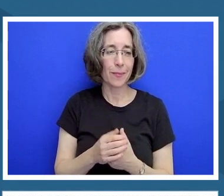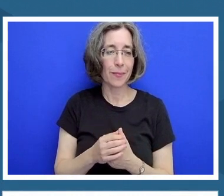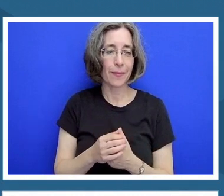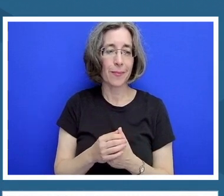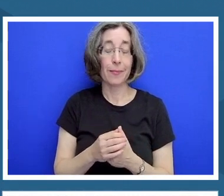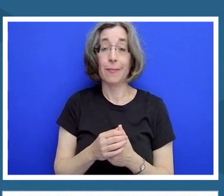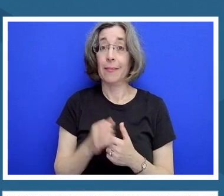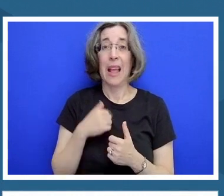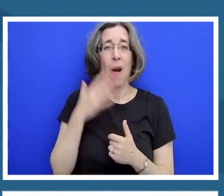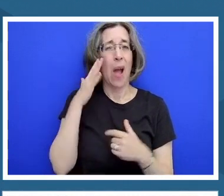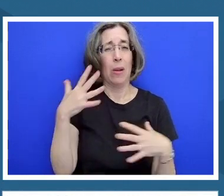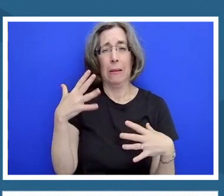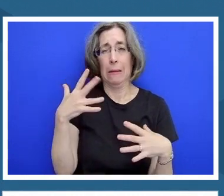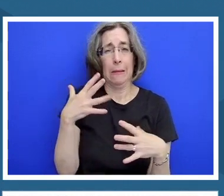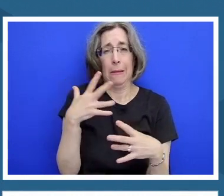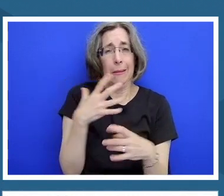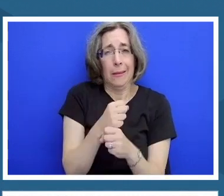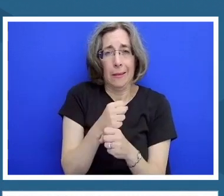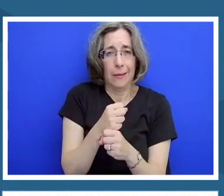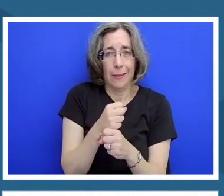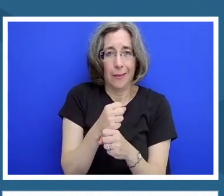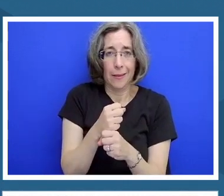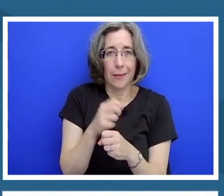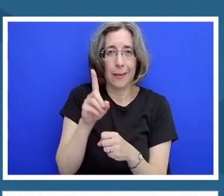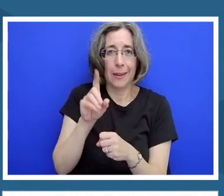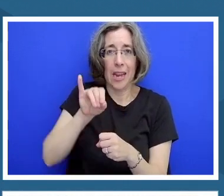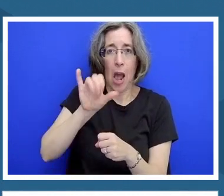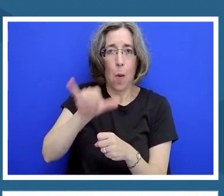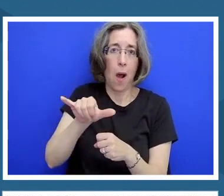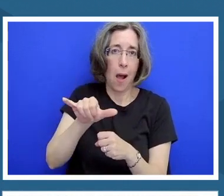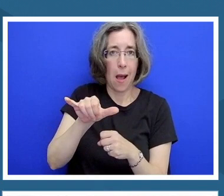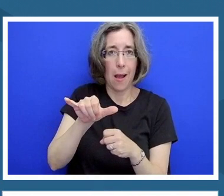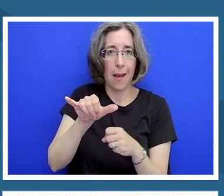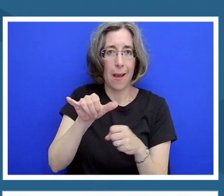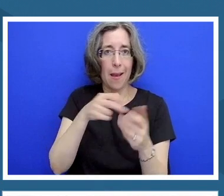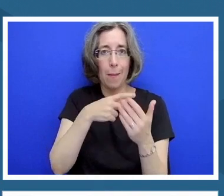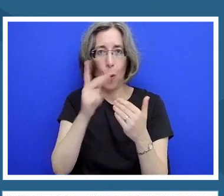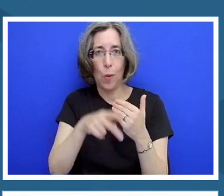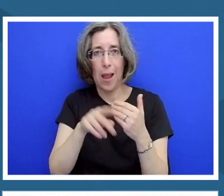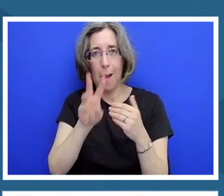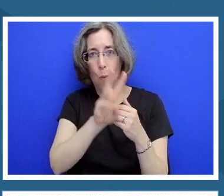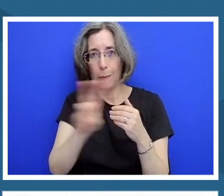of the diy planet search interface in